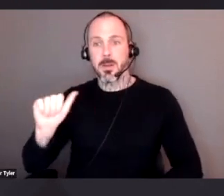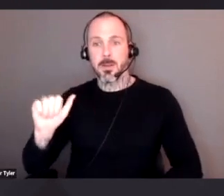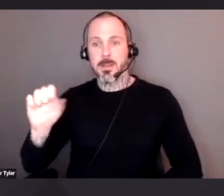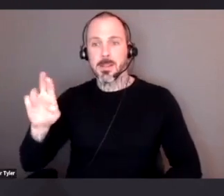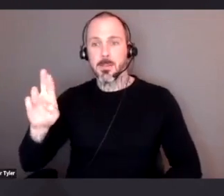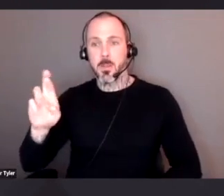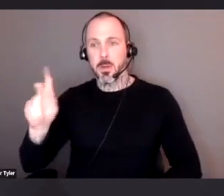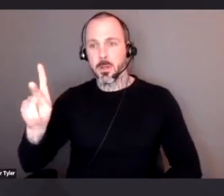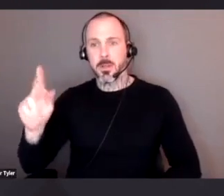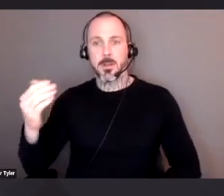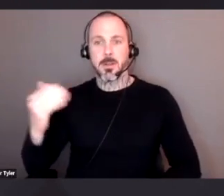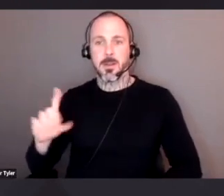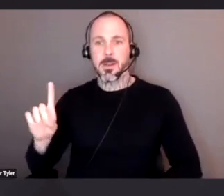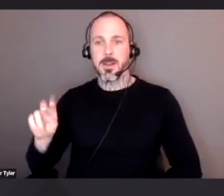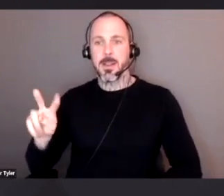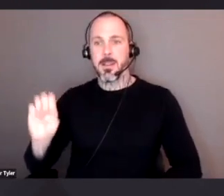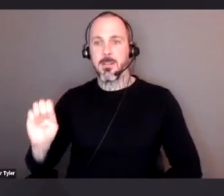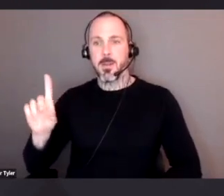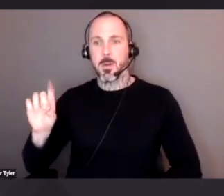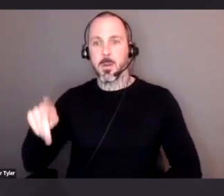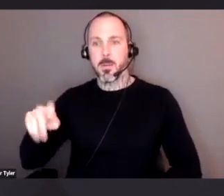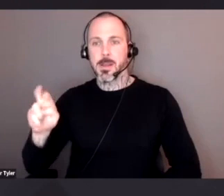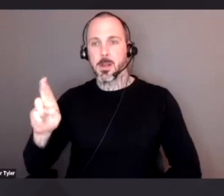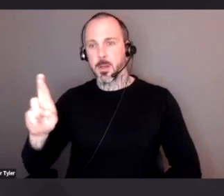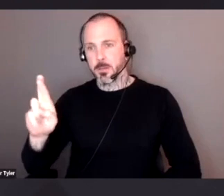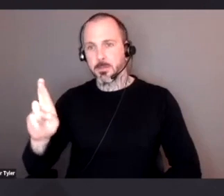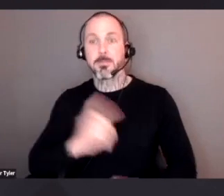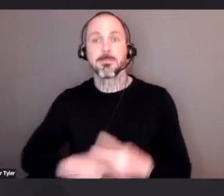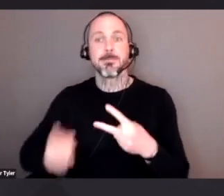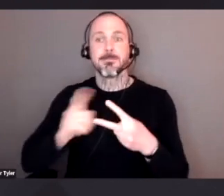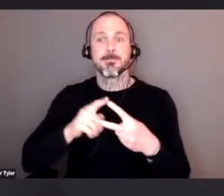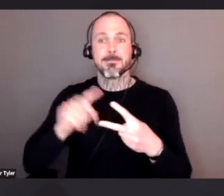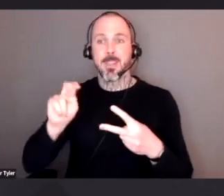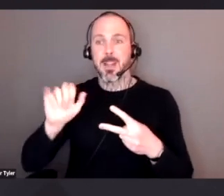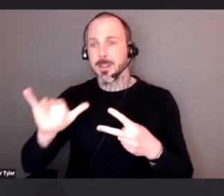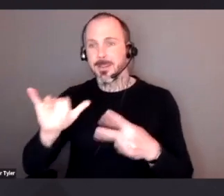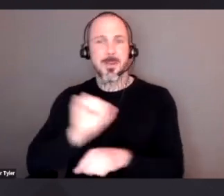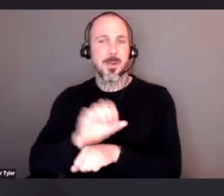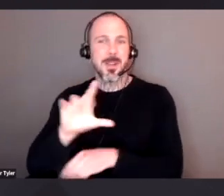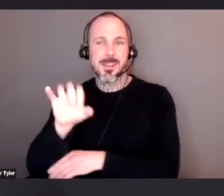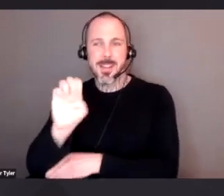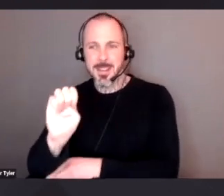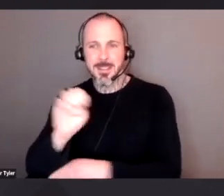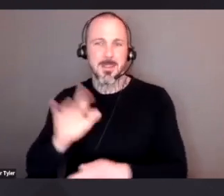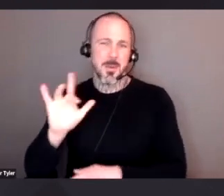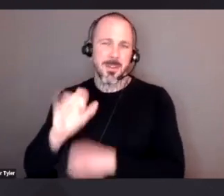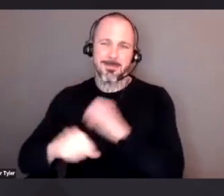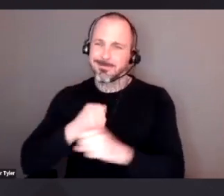She has over 25 years of experience working with job seekers, service providers and employers.